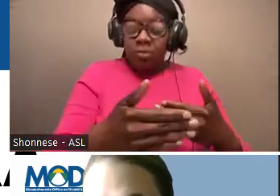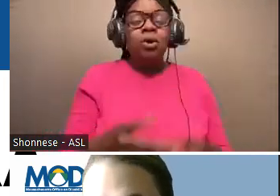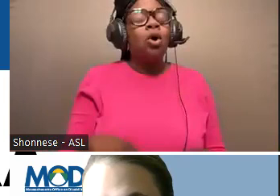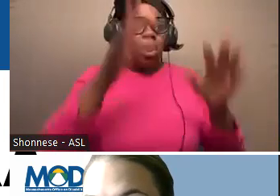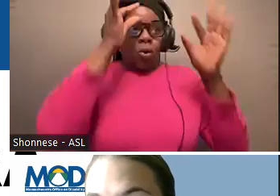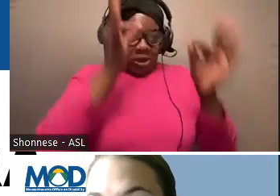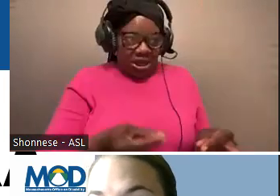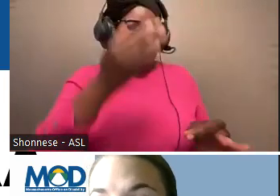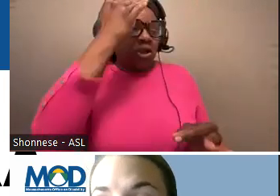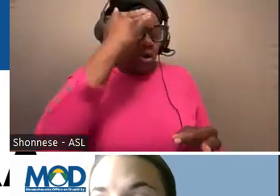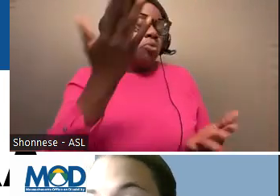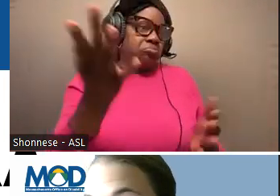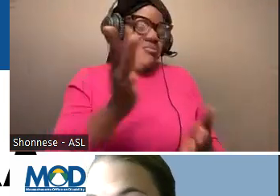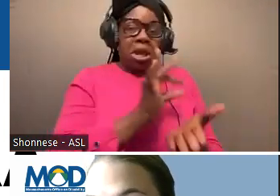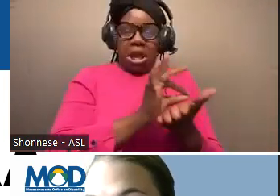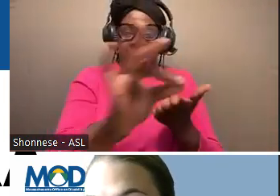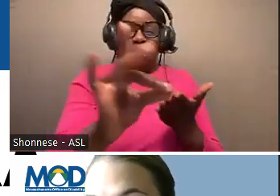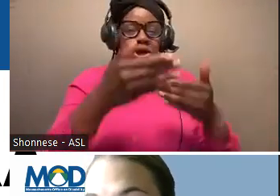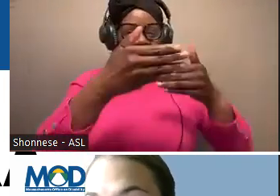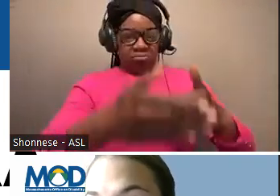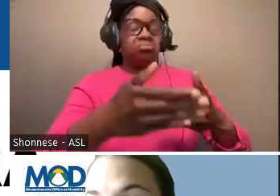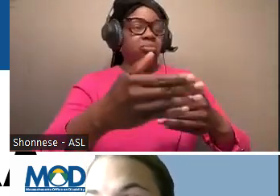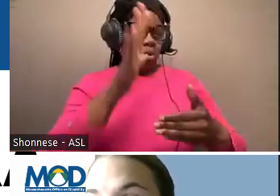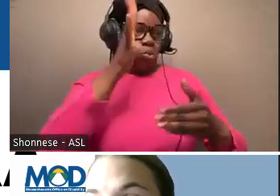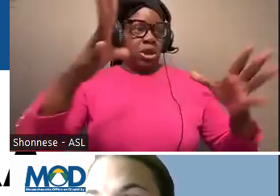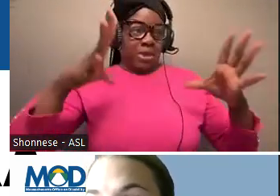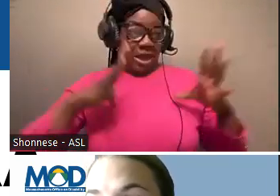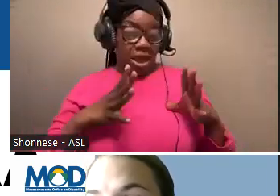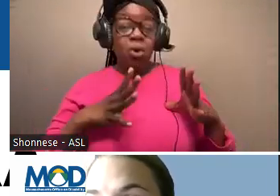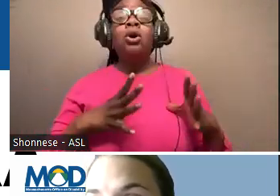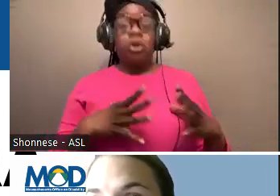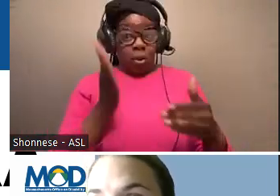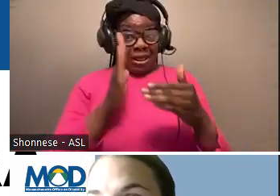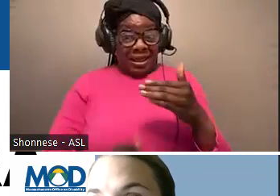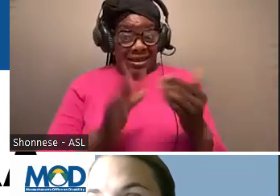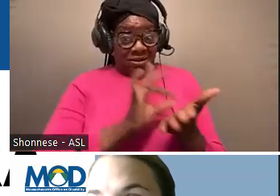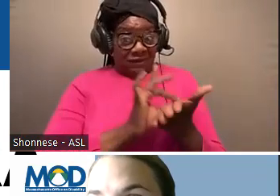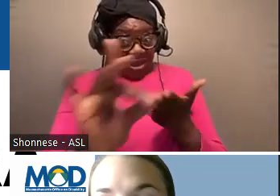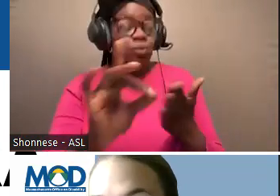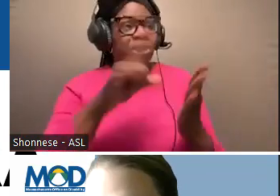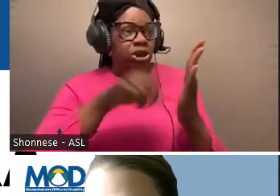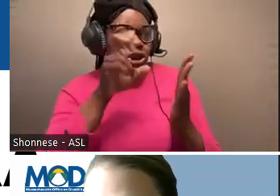for the next eight weeks. Let's check in in eight weeks and see how things